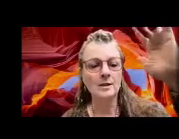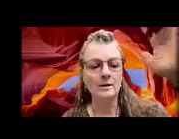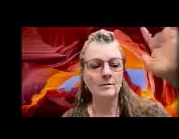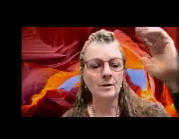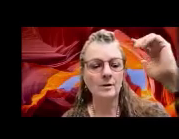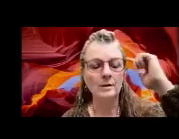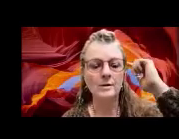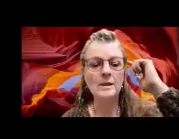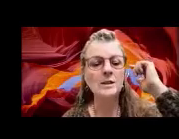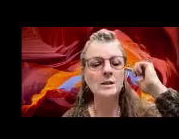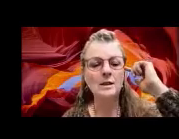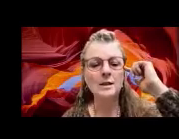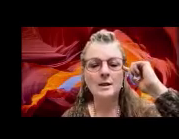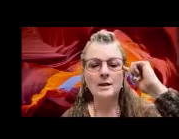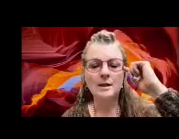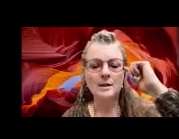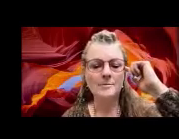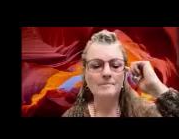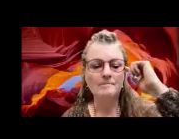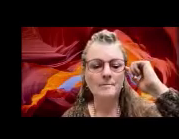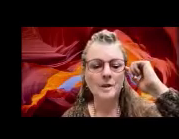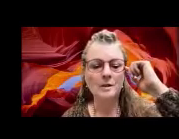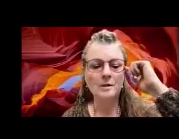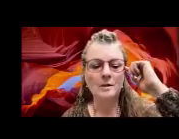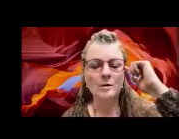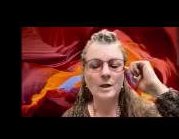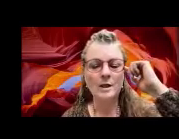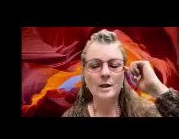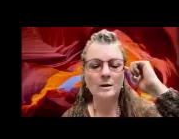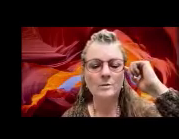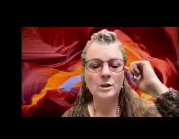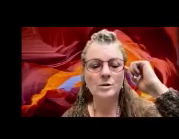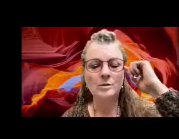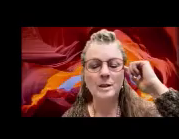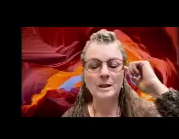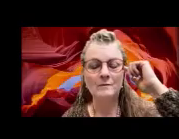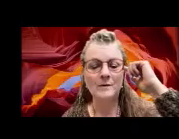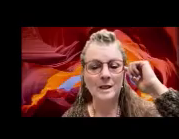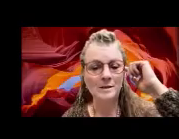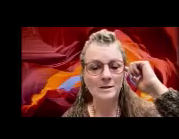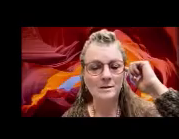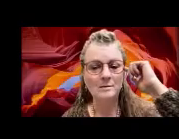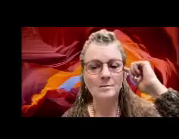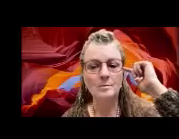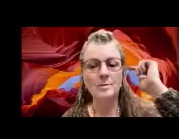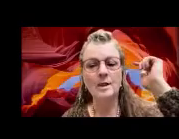sound of her language. Know that language could be advanced, but